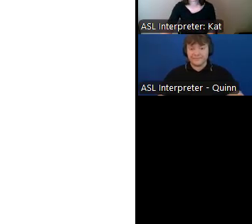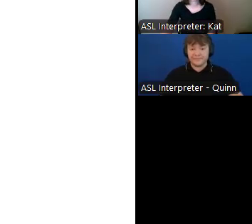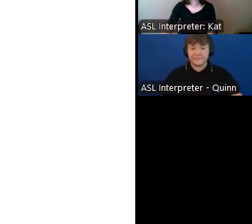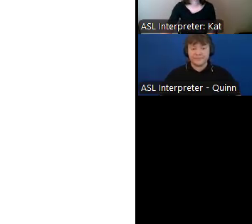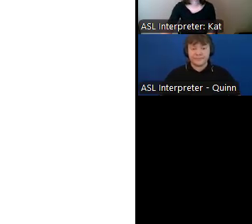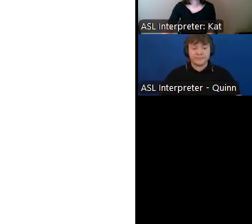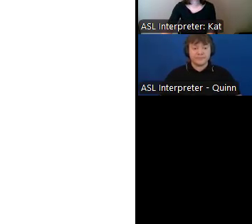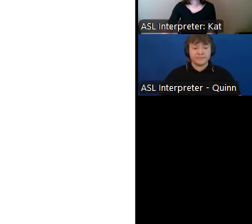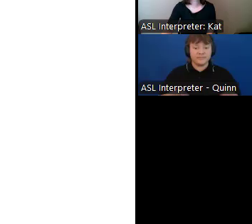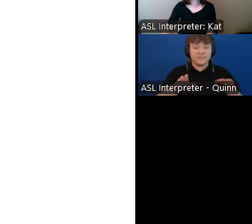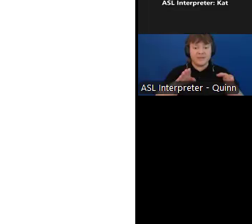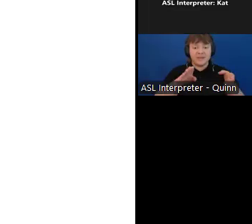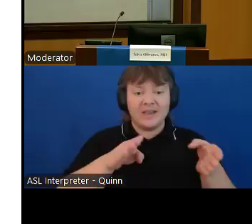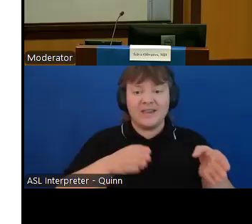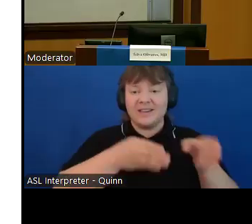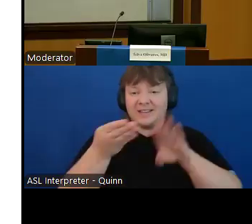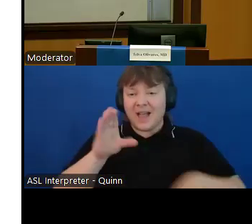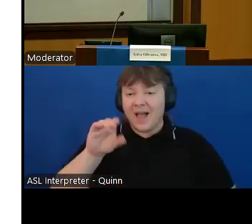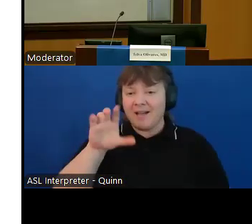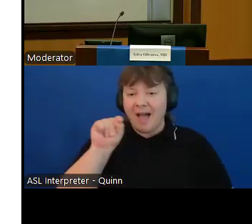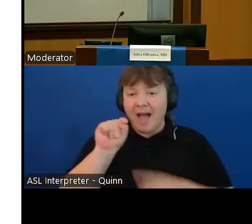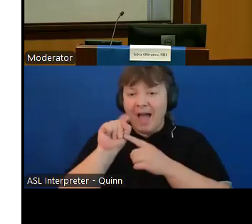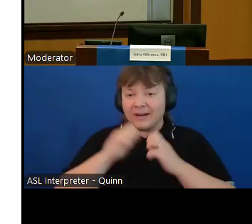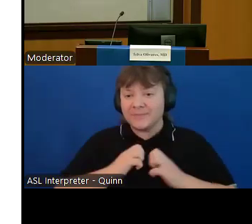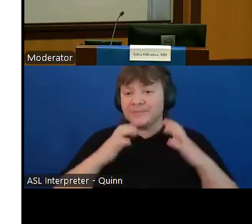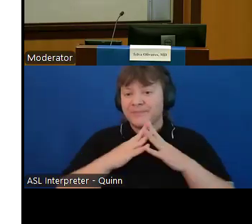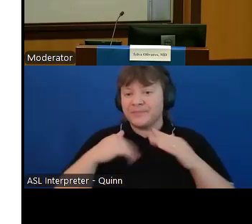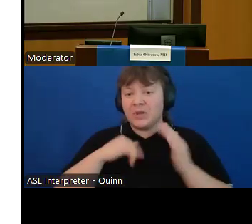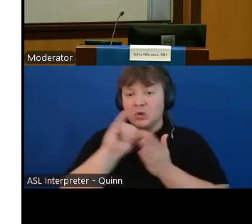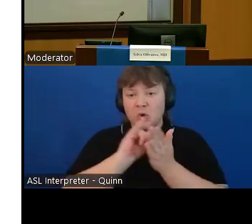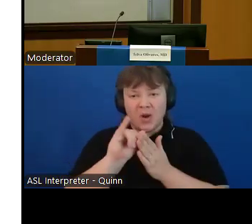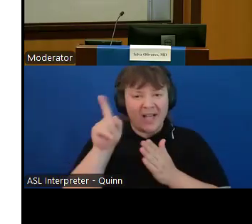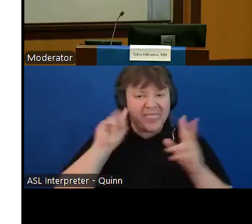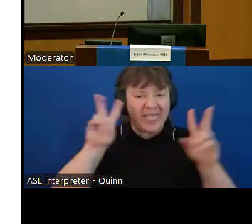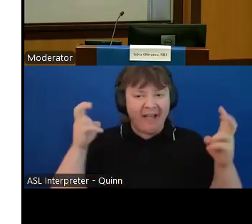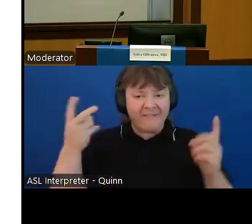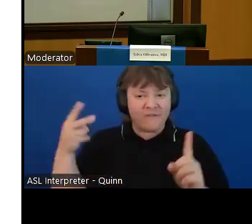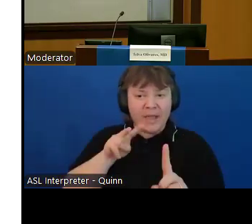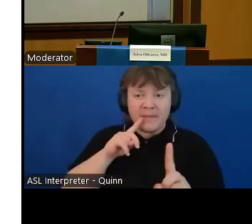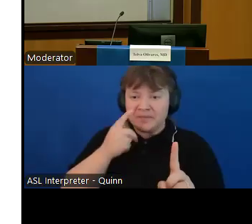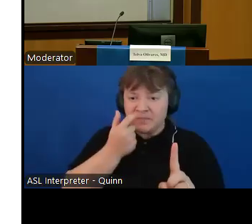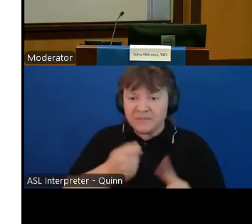act dying act takes effect in New York. Listen to that frame. So what's the projected impact